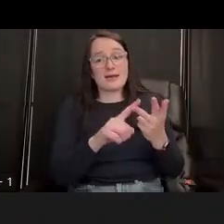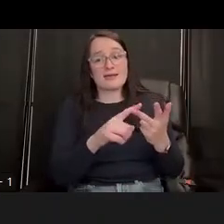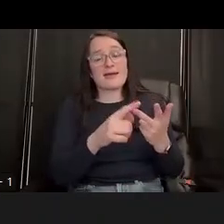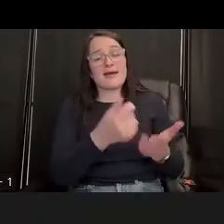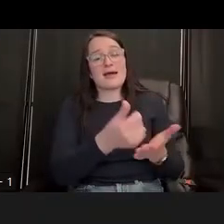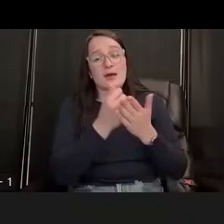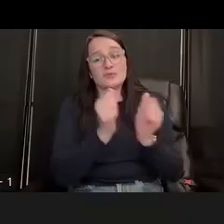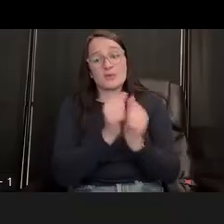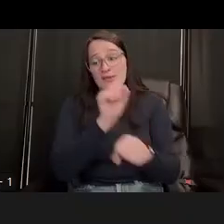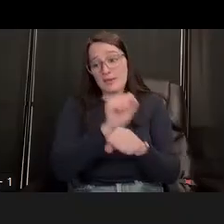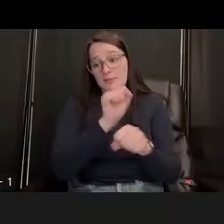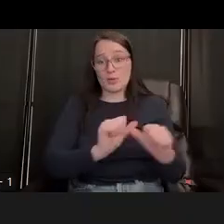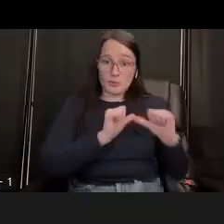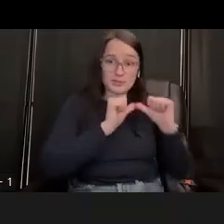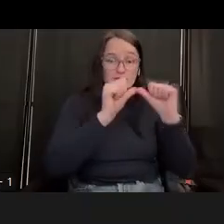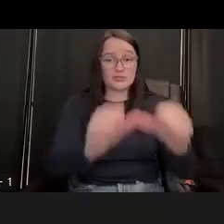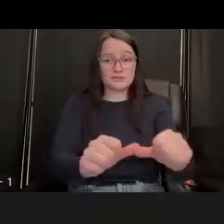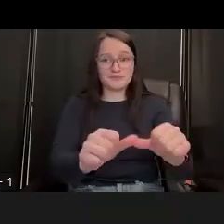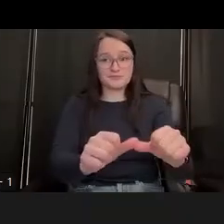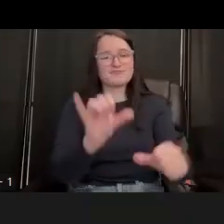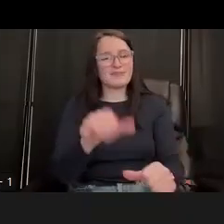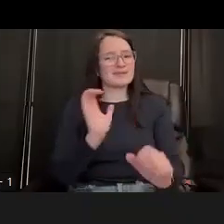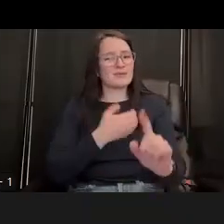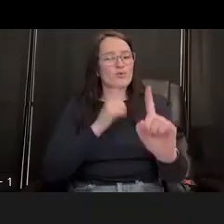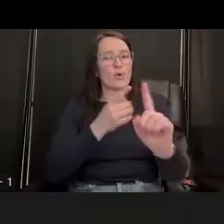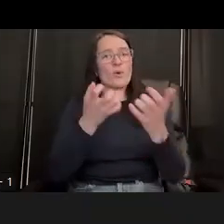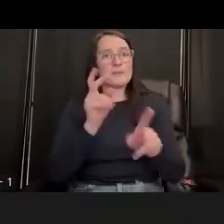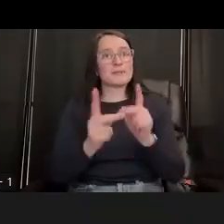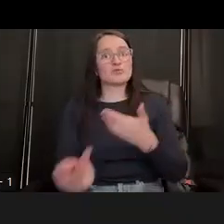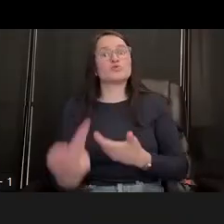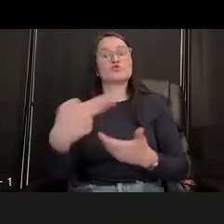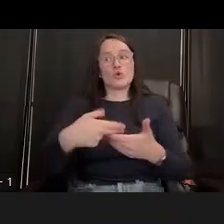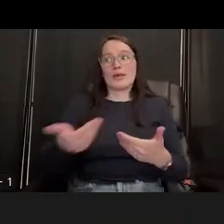what we want. We want people to join on the program and enjoy the culture and the place have